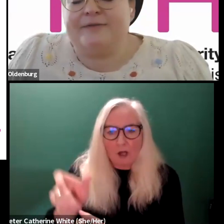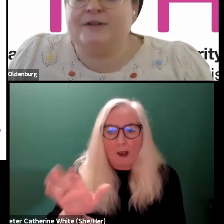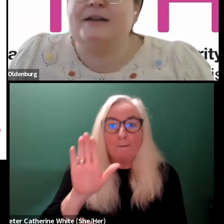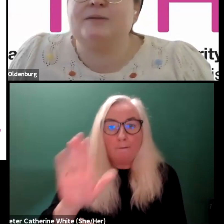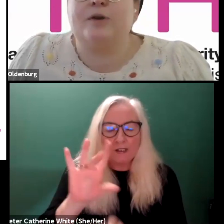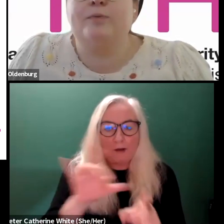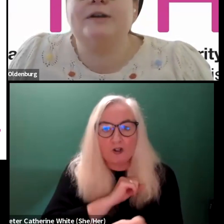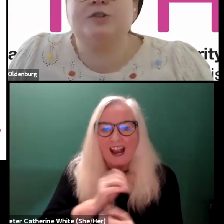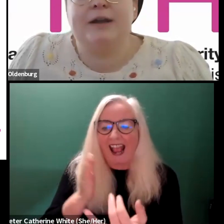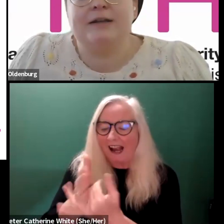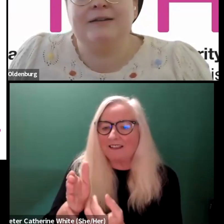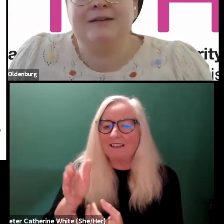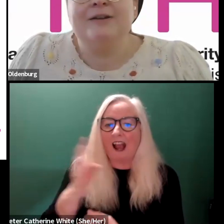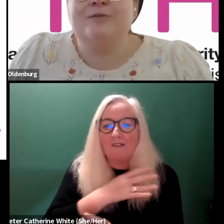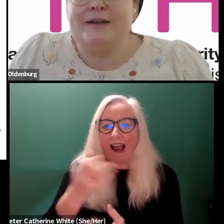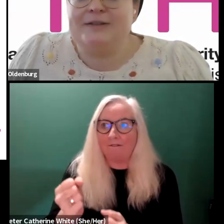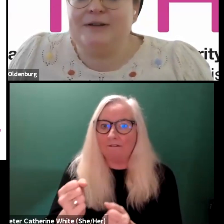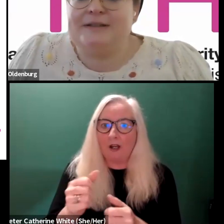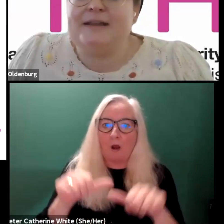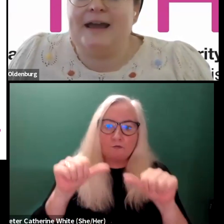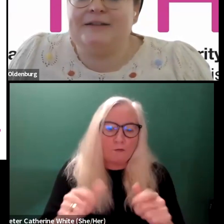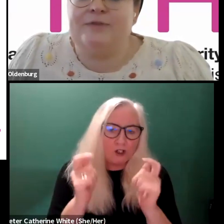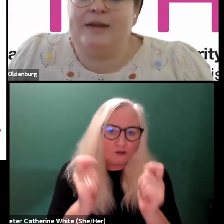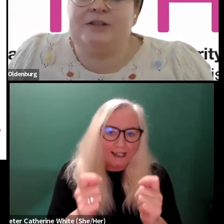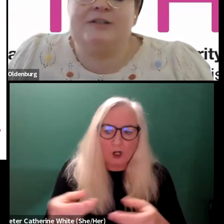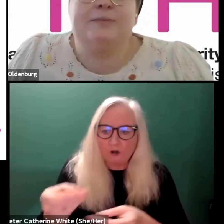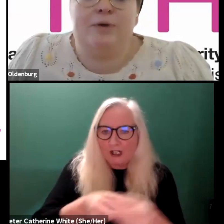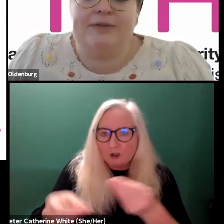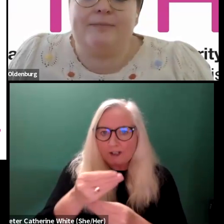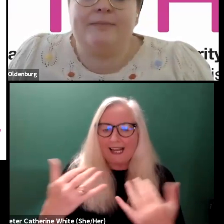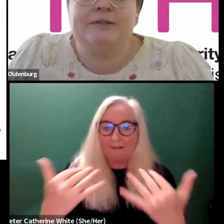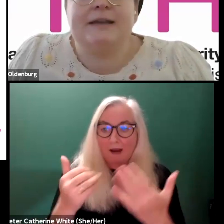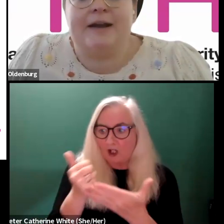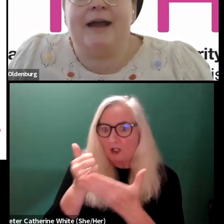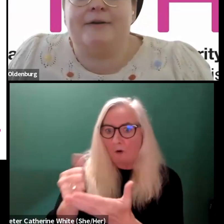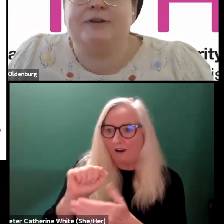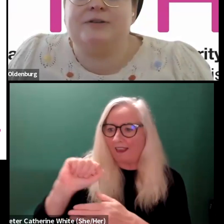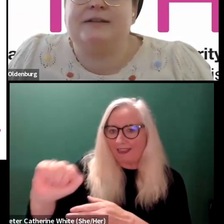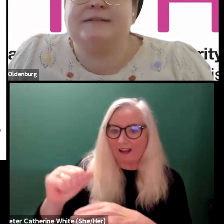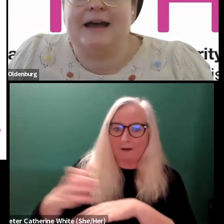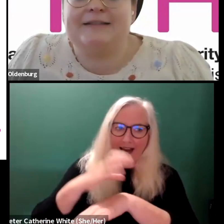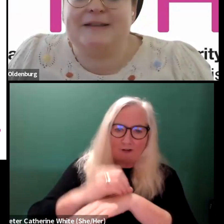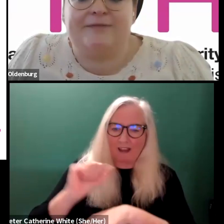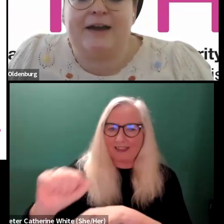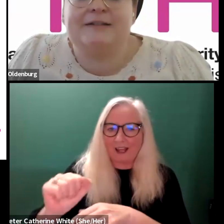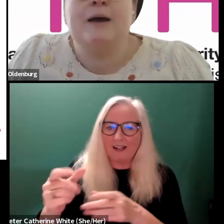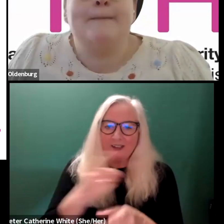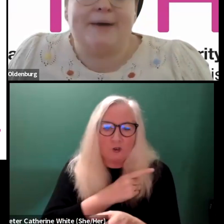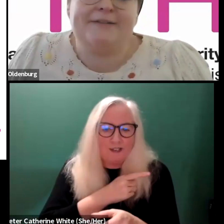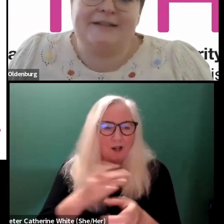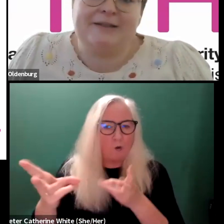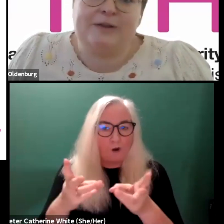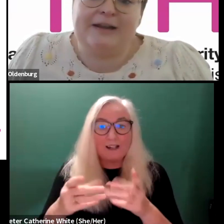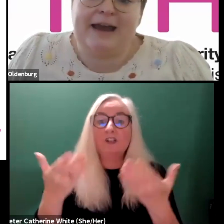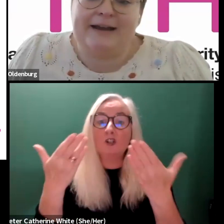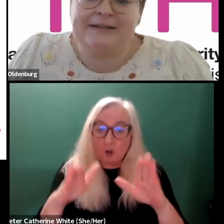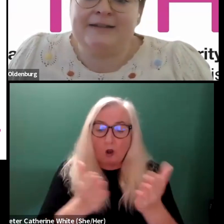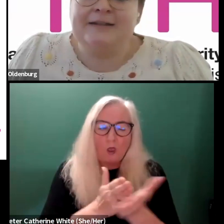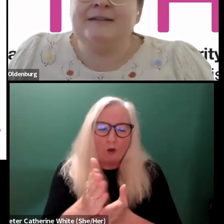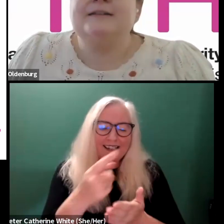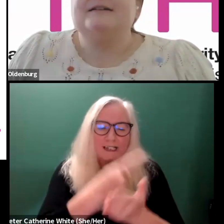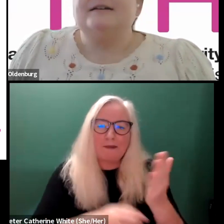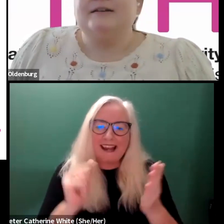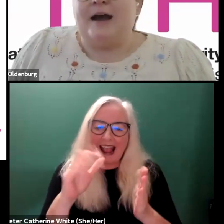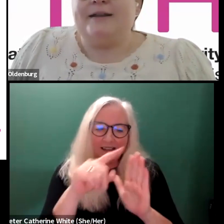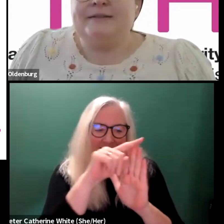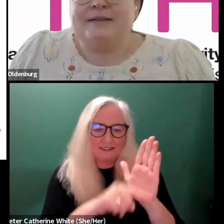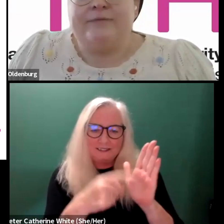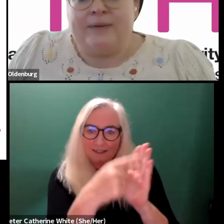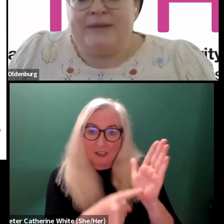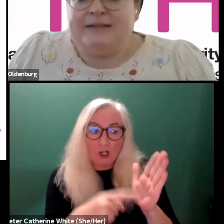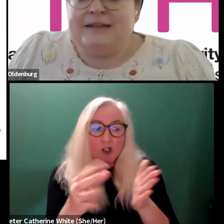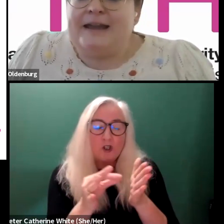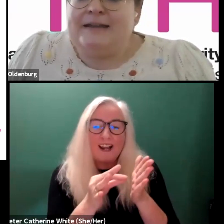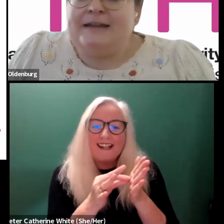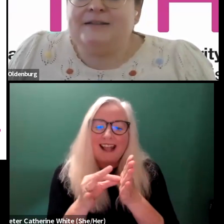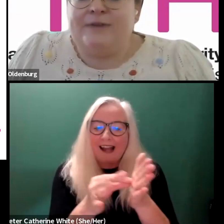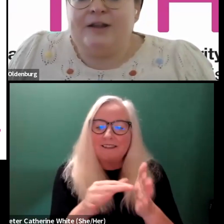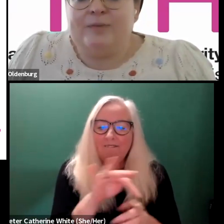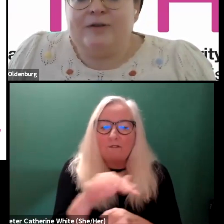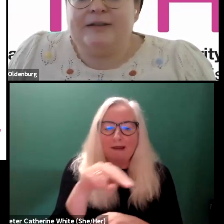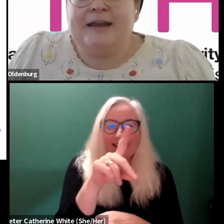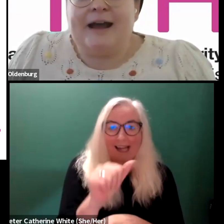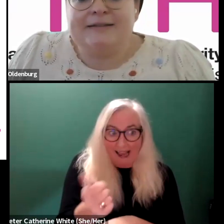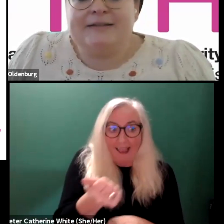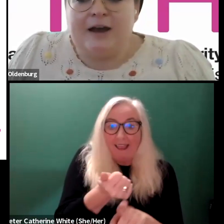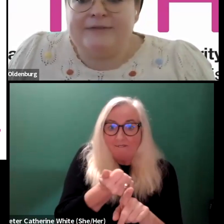Resources and information to support them to carry out their duties as specified by the Disability Act. Garden from the NDA is available in the access officer guidance for public bodies.